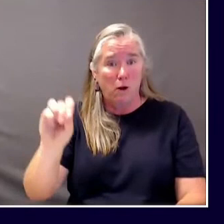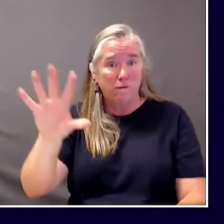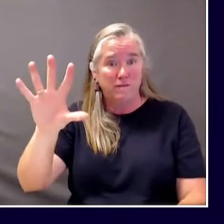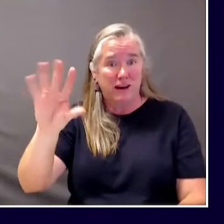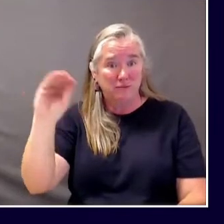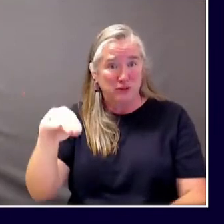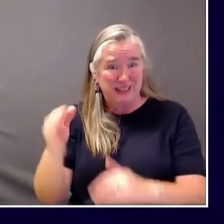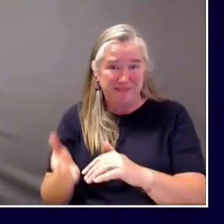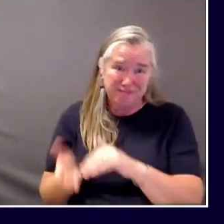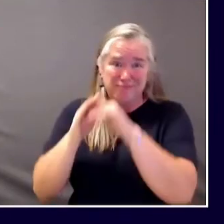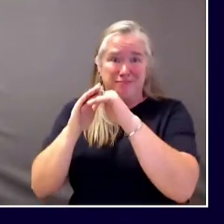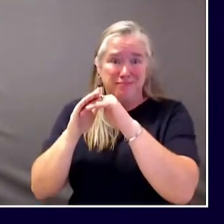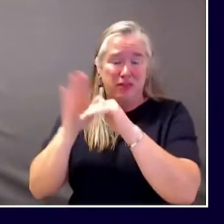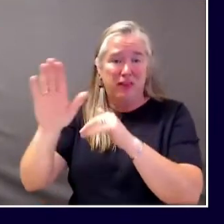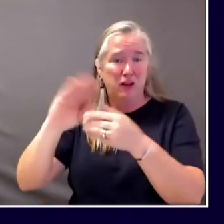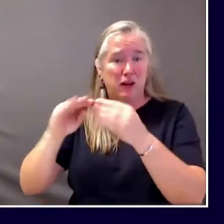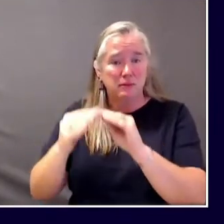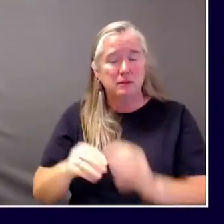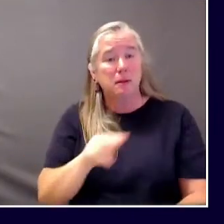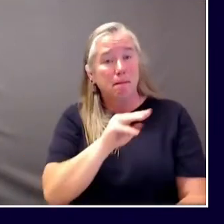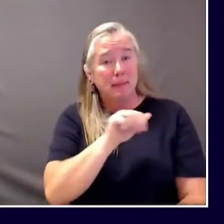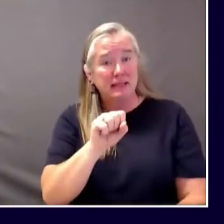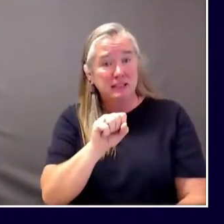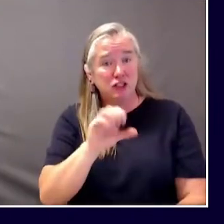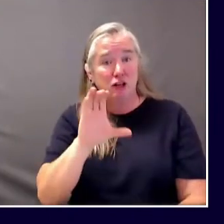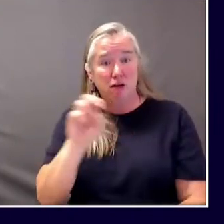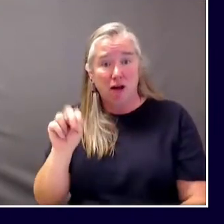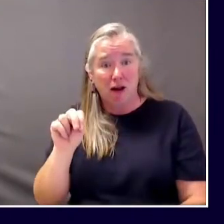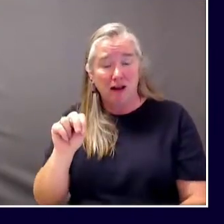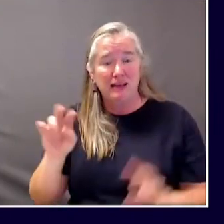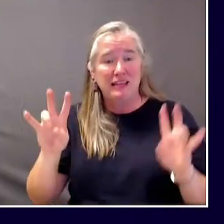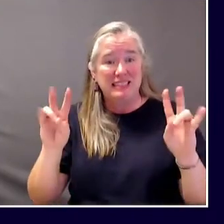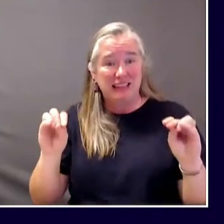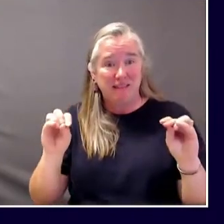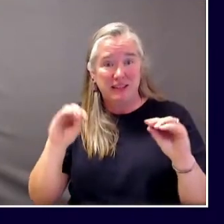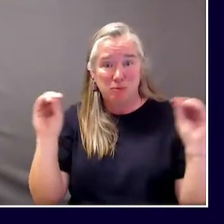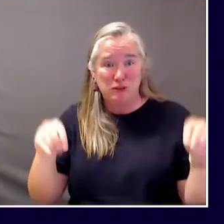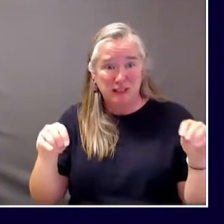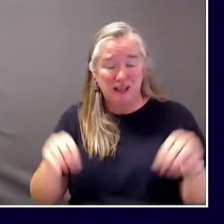increase